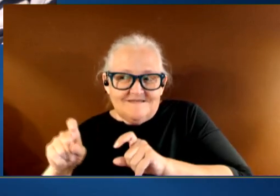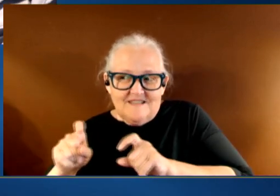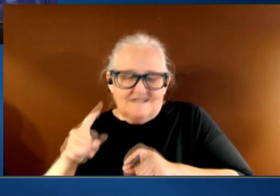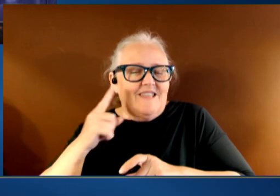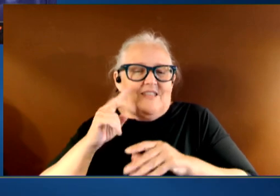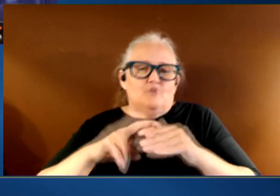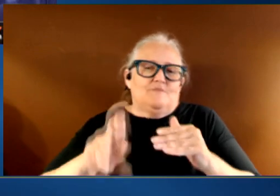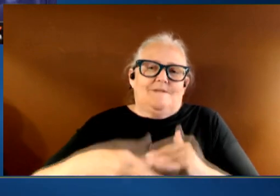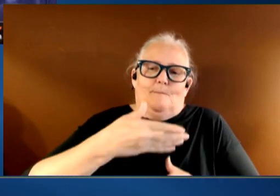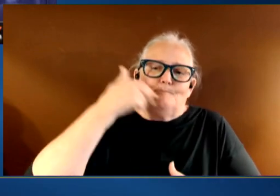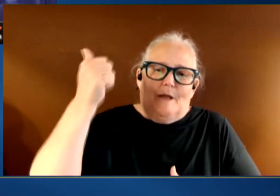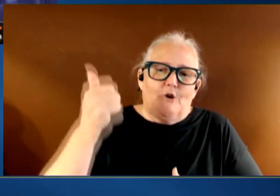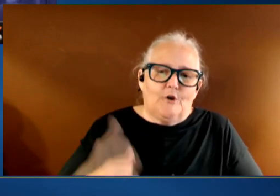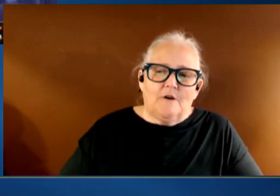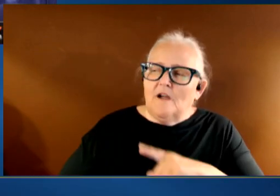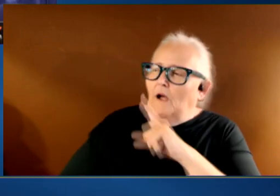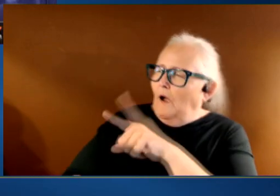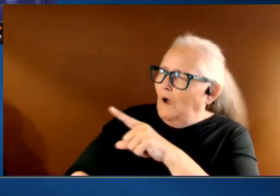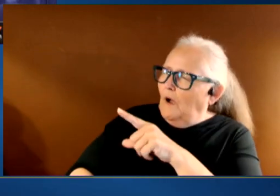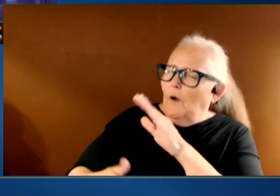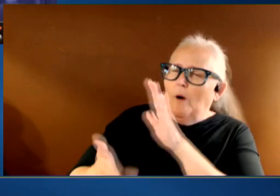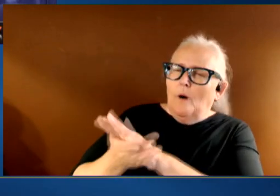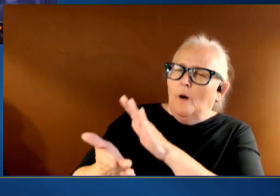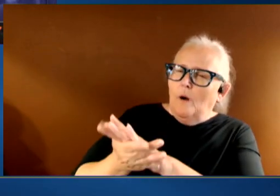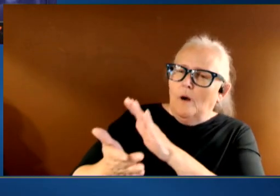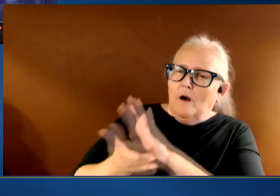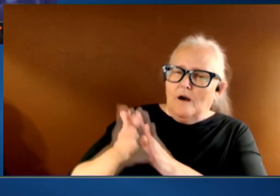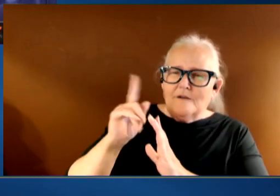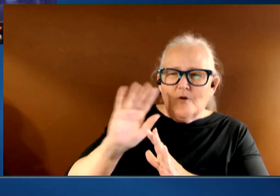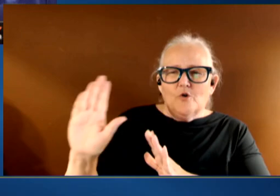Kamal Menghrajani: And I really applaud you all for your efforts to make research an open,